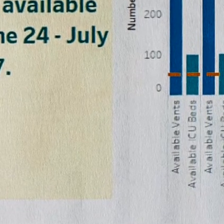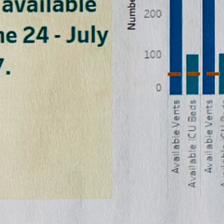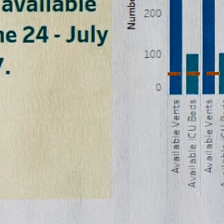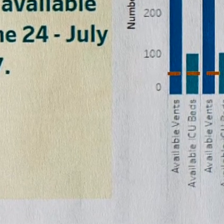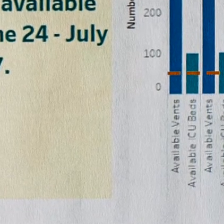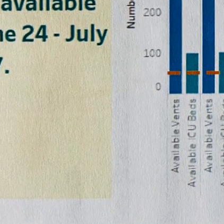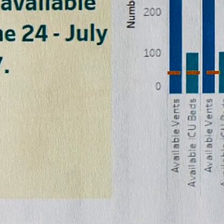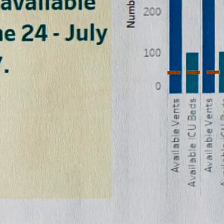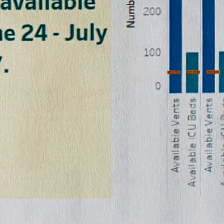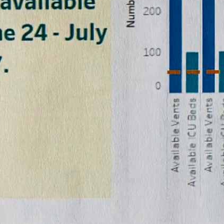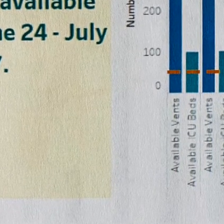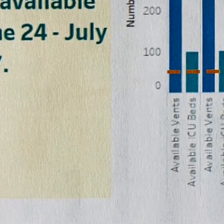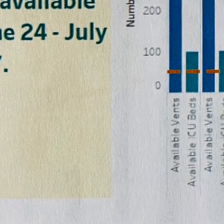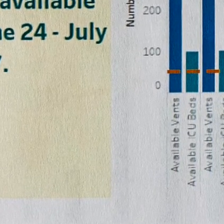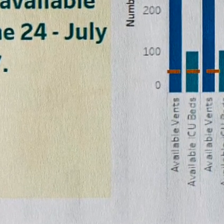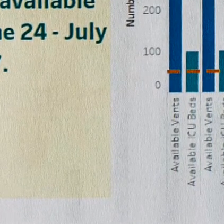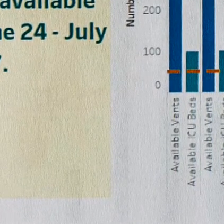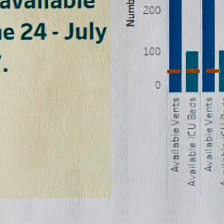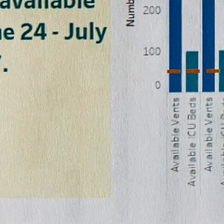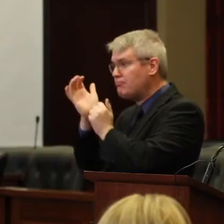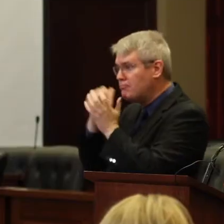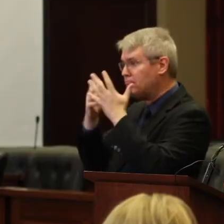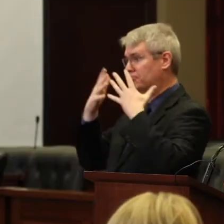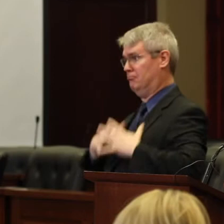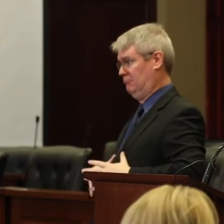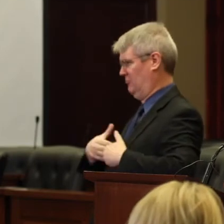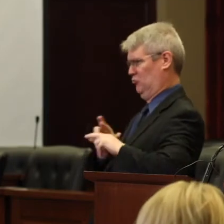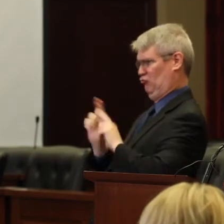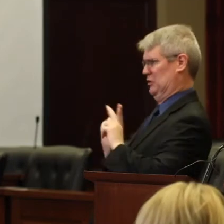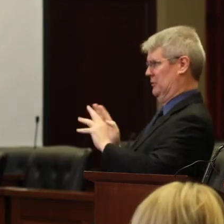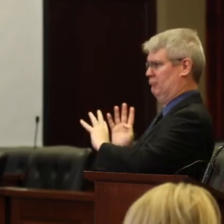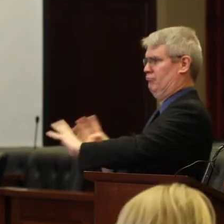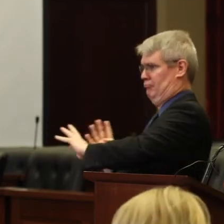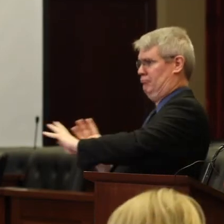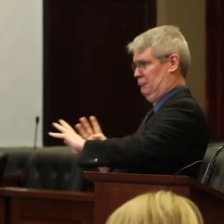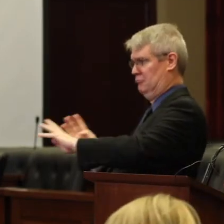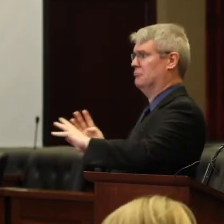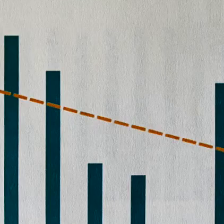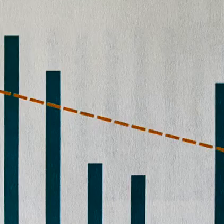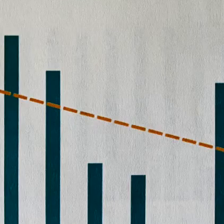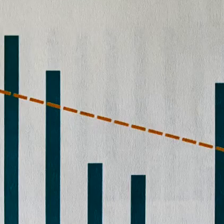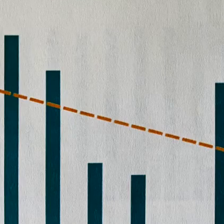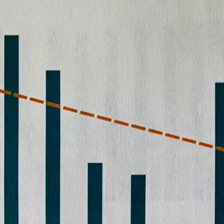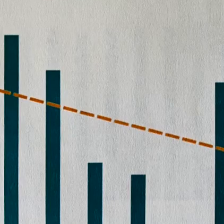to the hospitals for the present time. And then lastly, we are seeing healthcare workers,